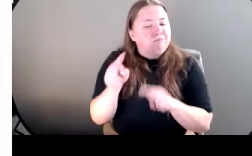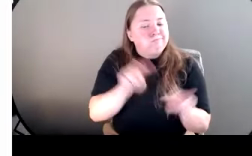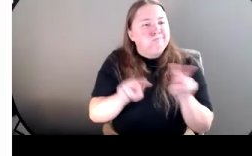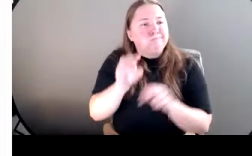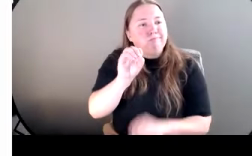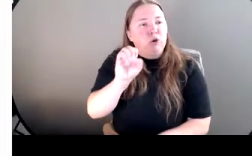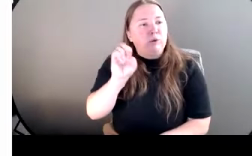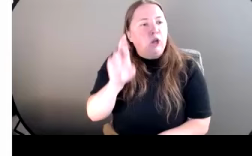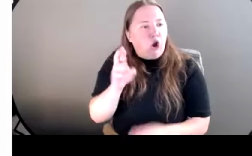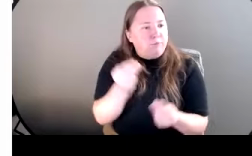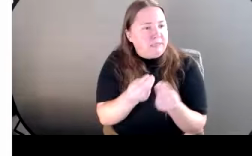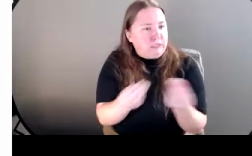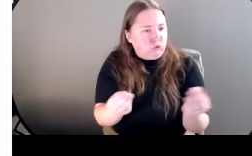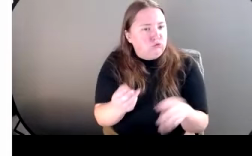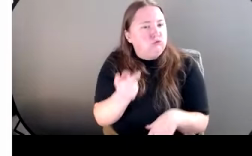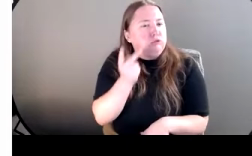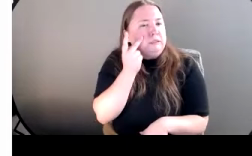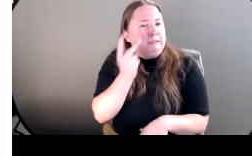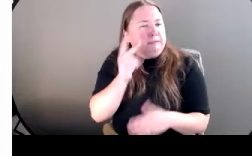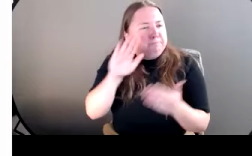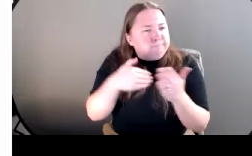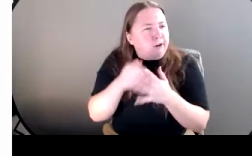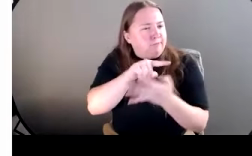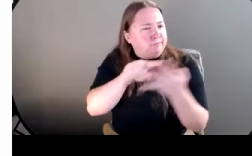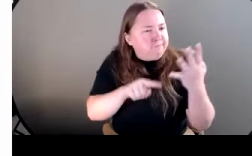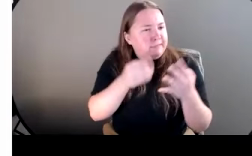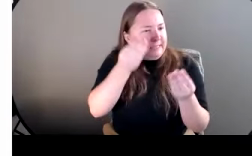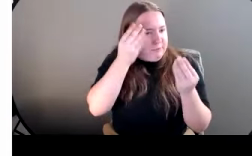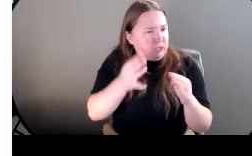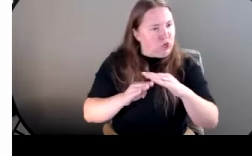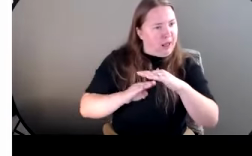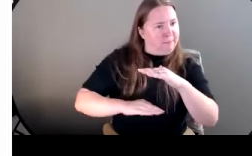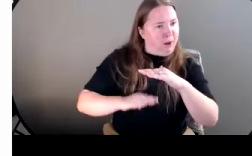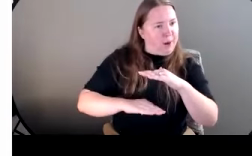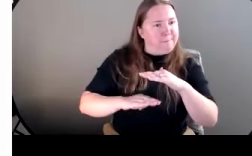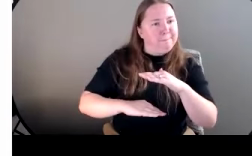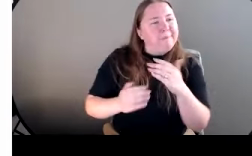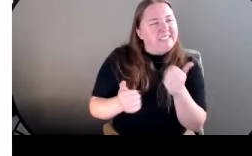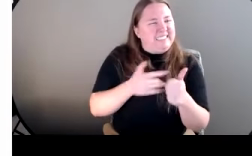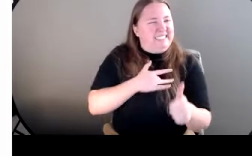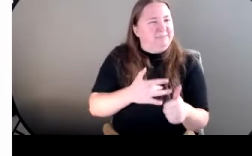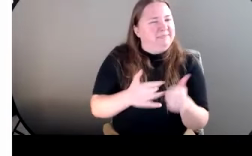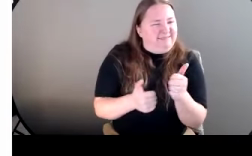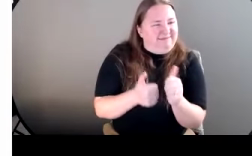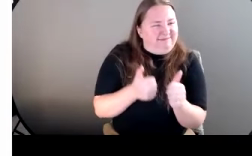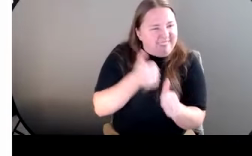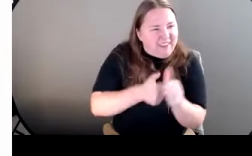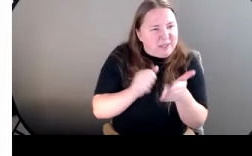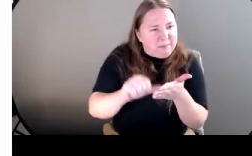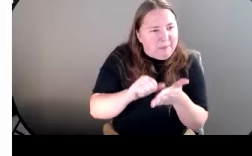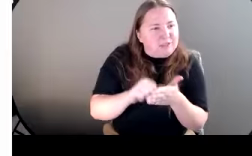you will see all of this information down at the bottom of usually each page. You can just copy and paste it.